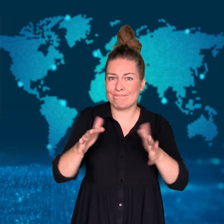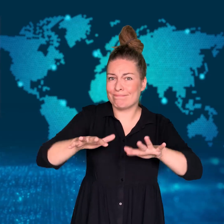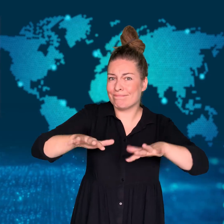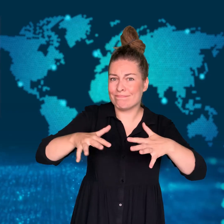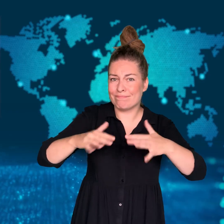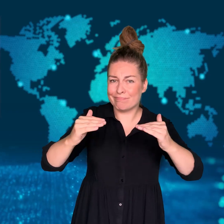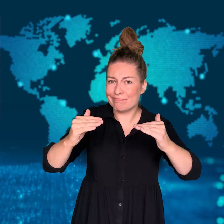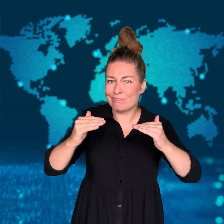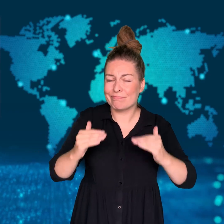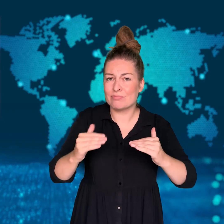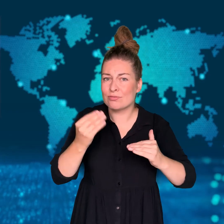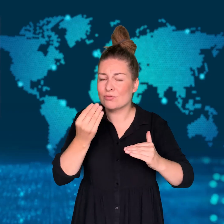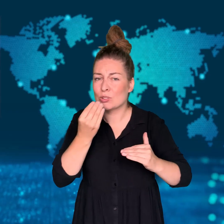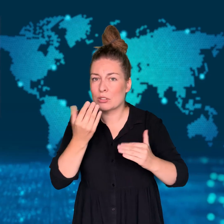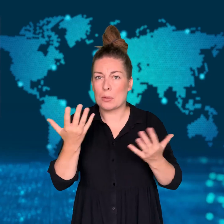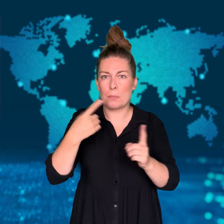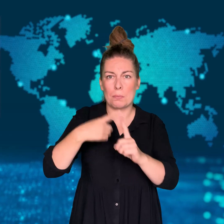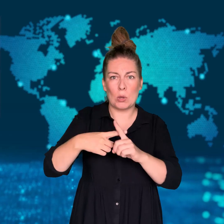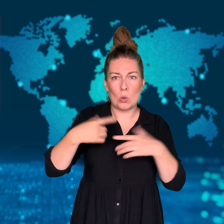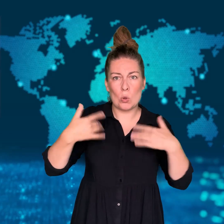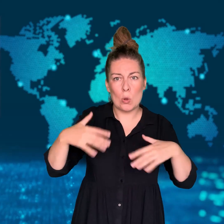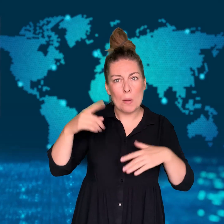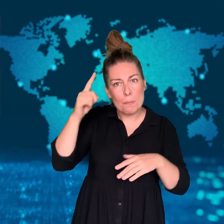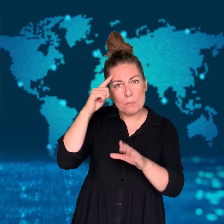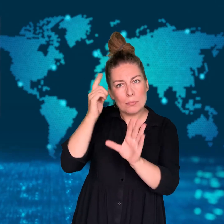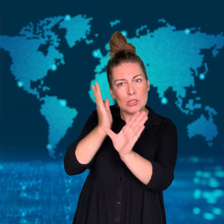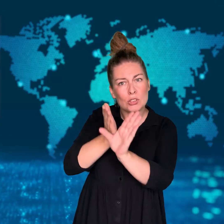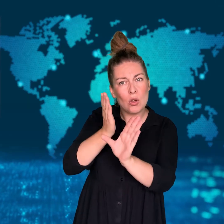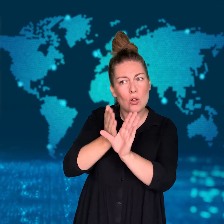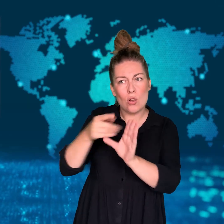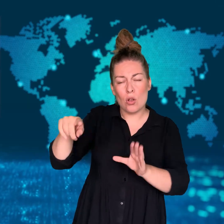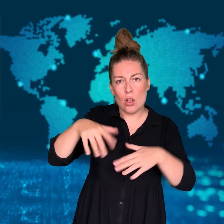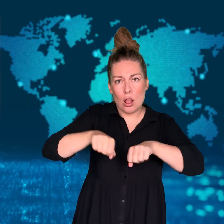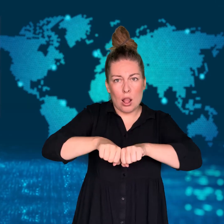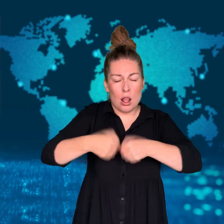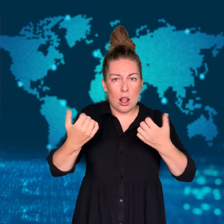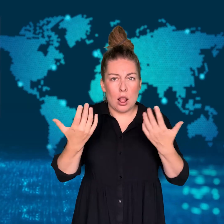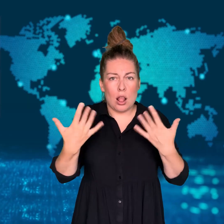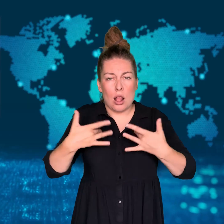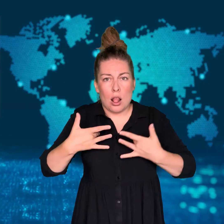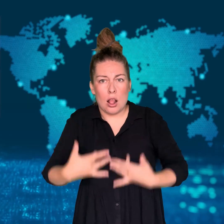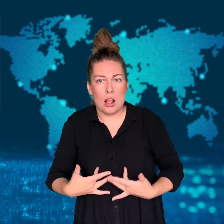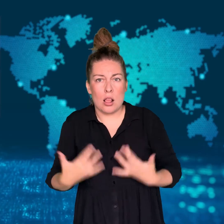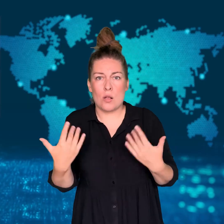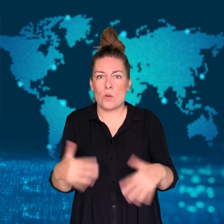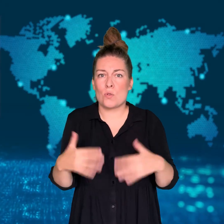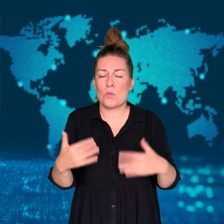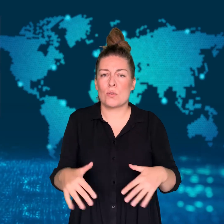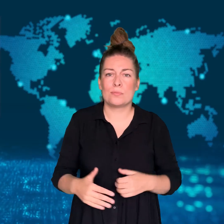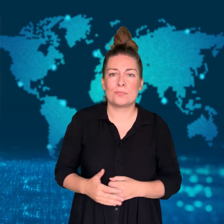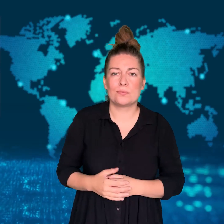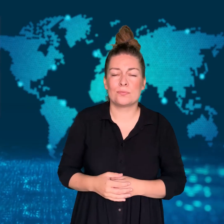and psychologically crushed.